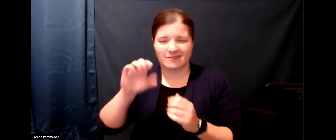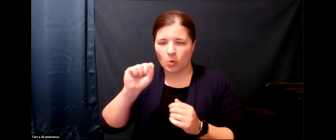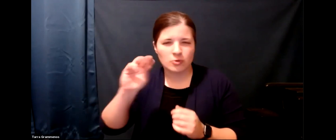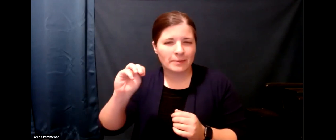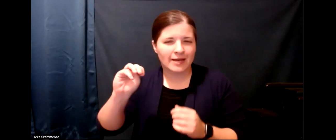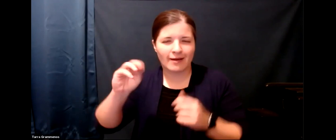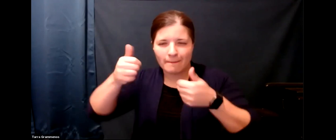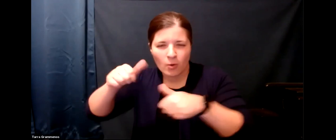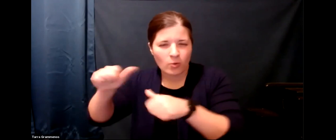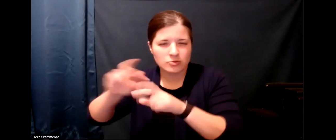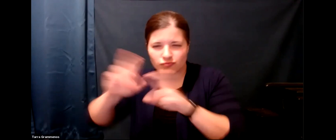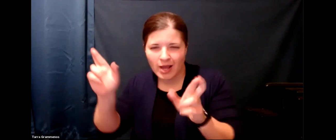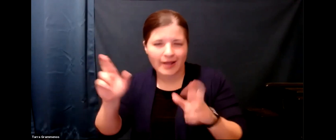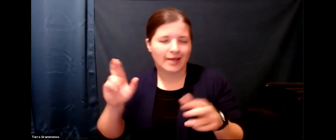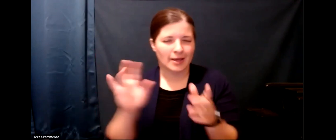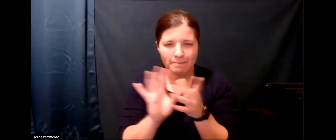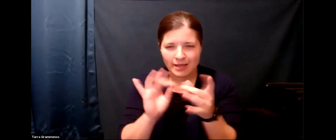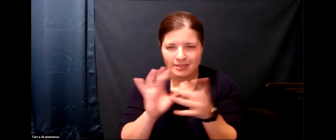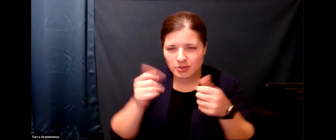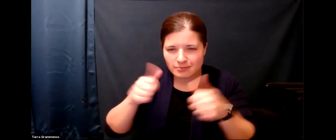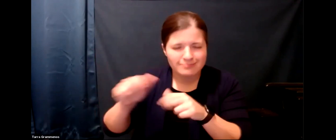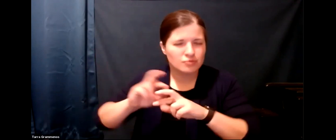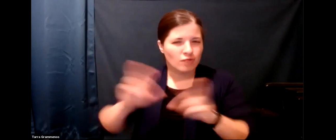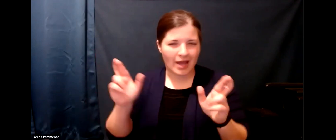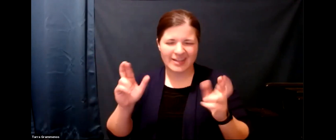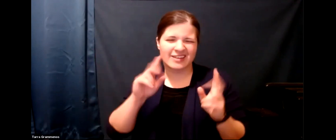We've a so-called toolkit that just came out this week